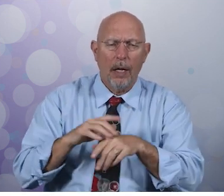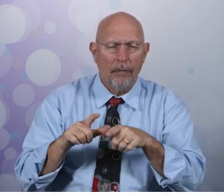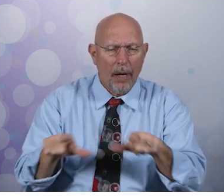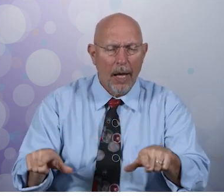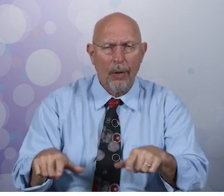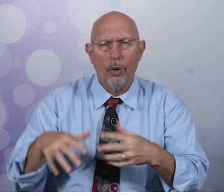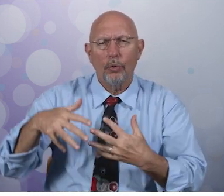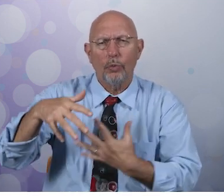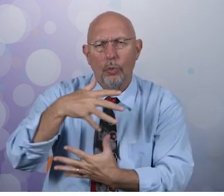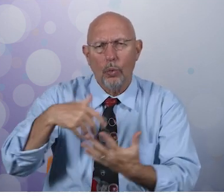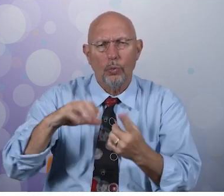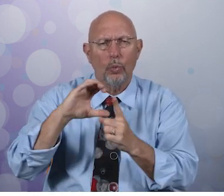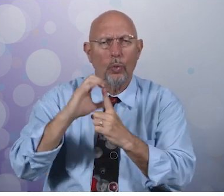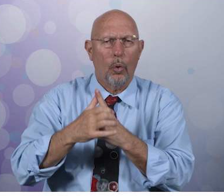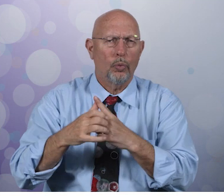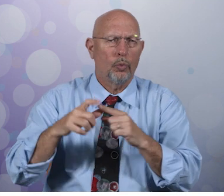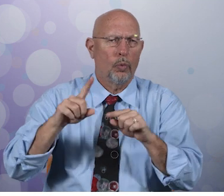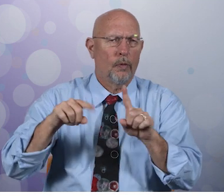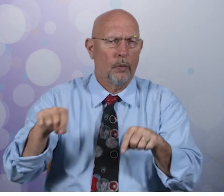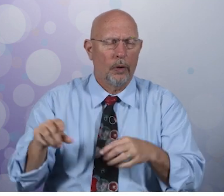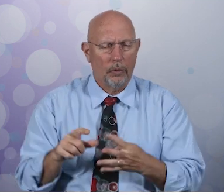or economic differences, a student's